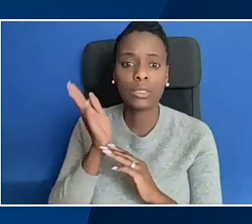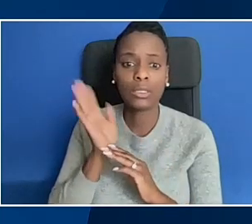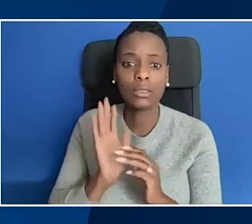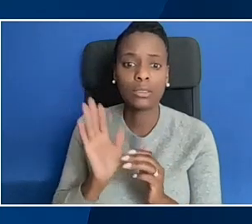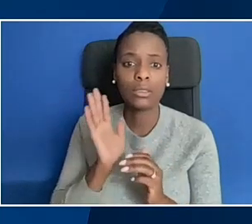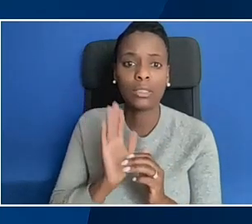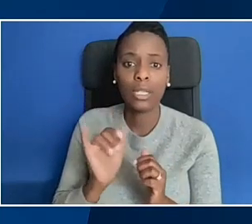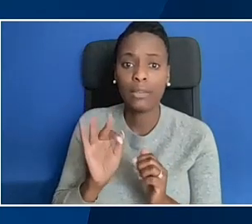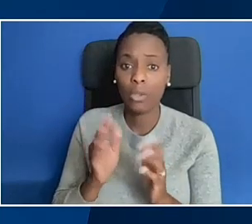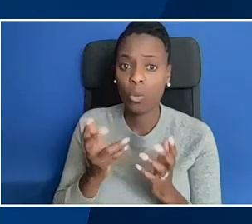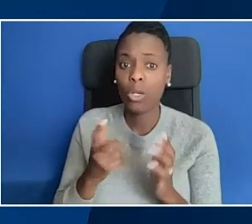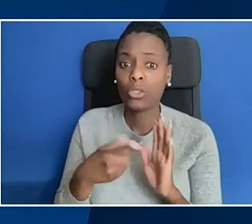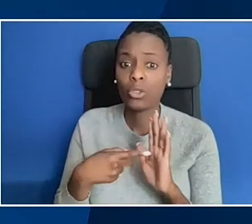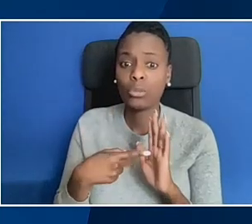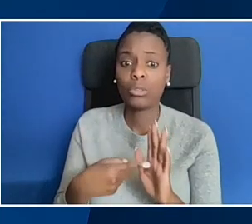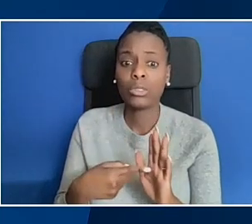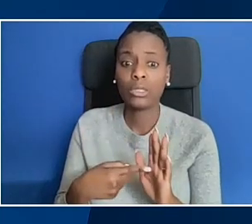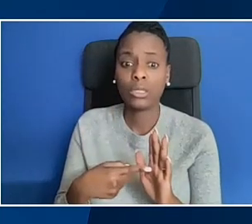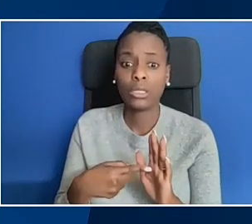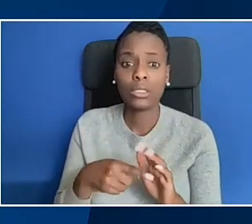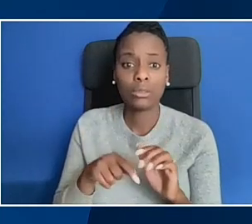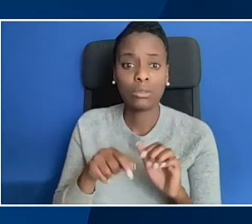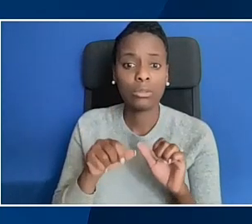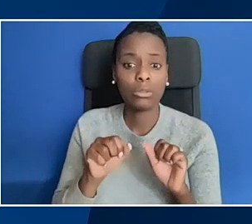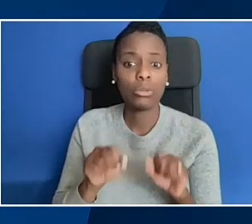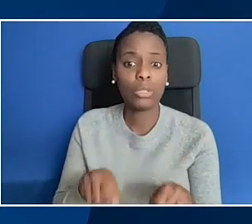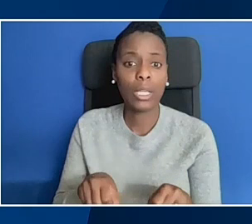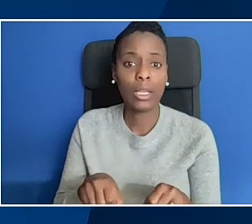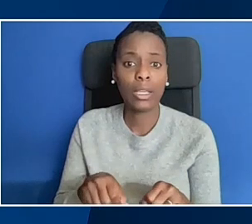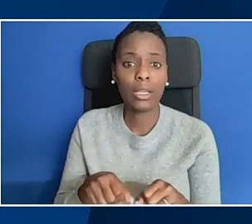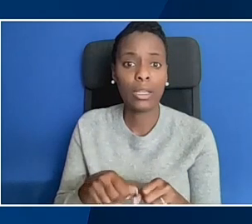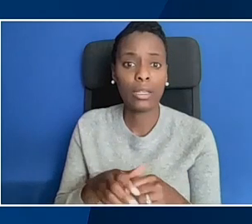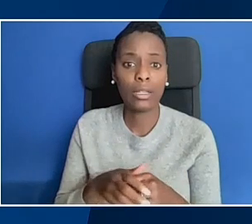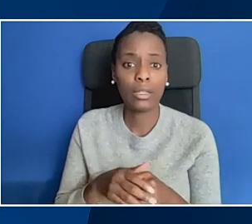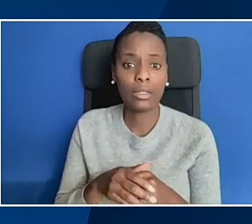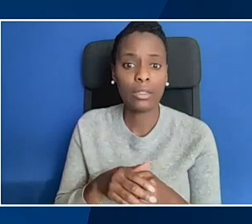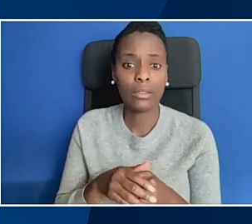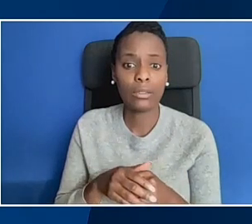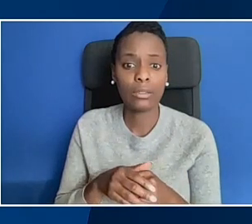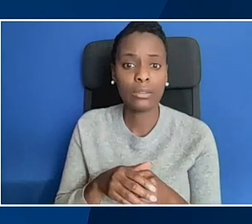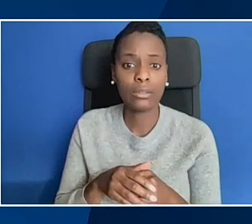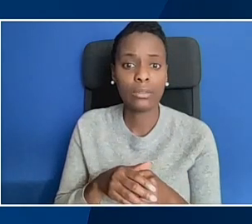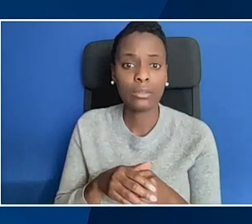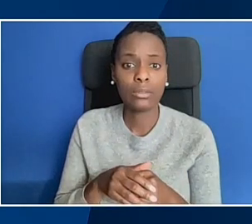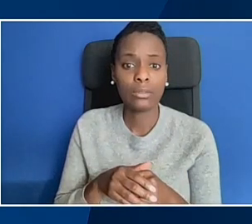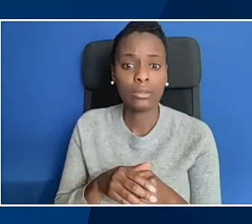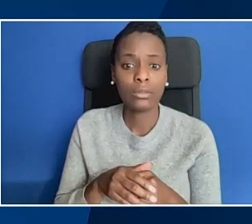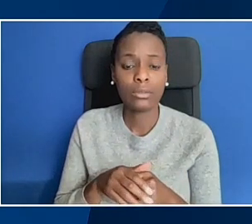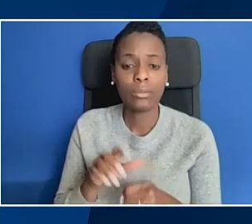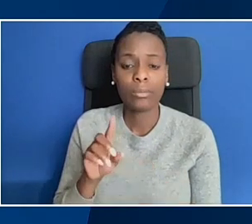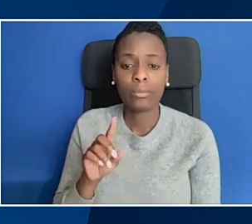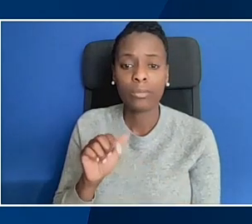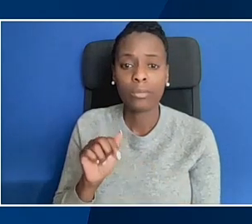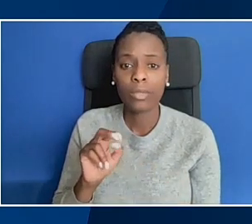that Emalyn, you can present that to the main committee, you can absolutely do that. You know? D'Angelo, Wade, Geof, all